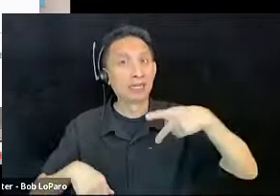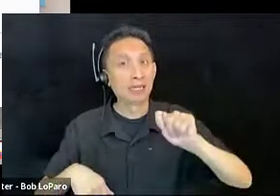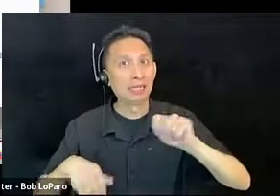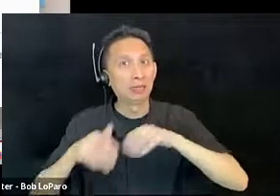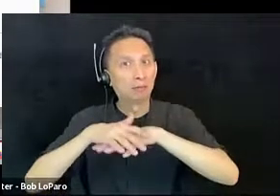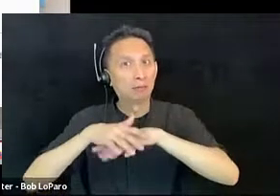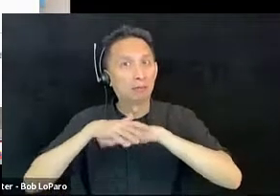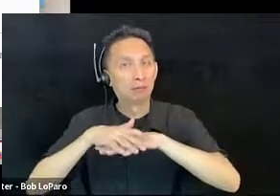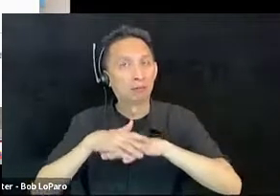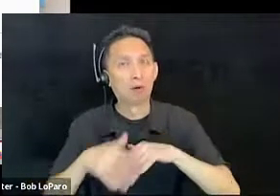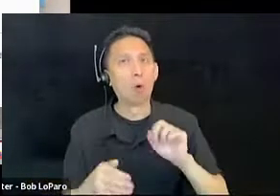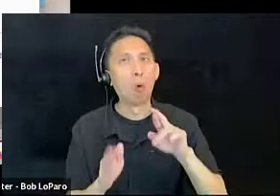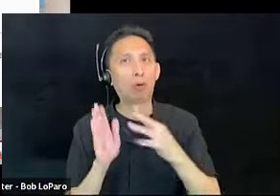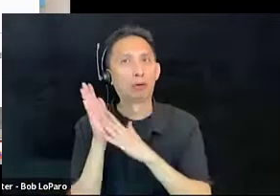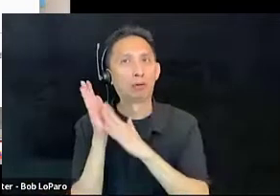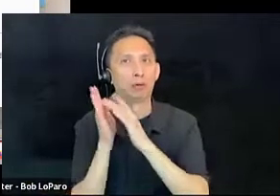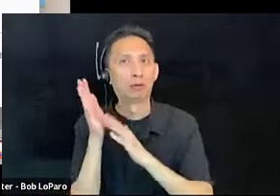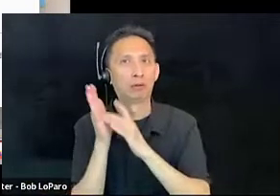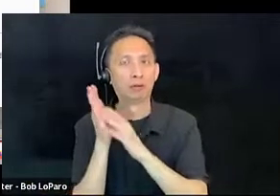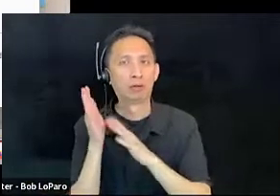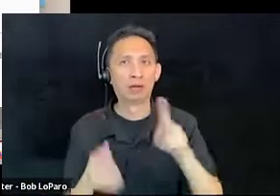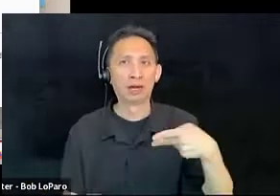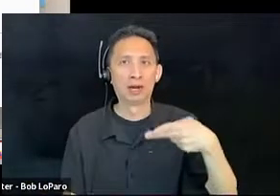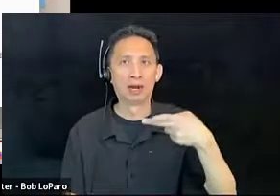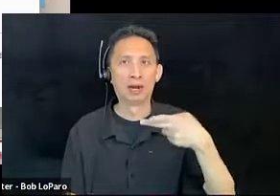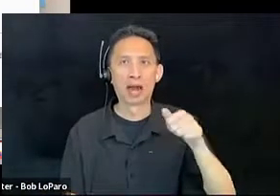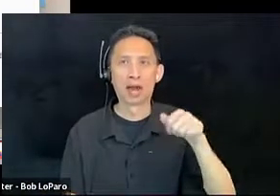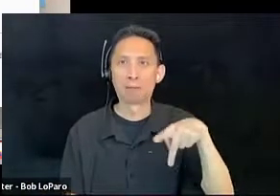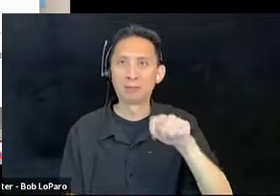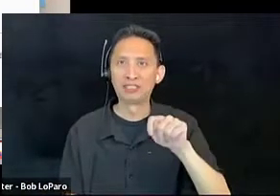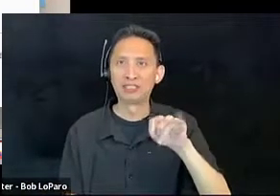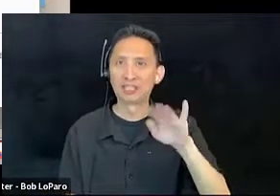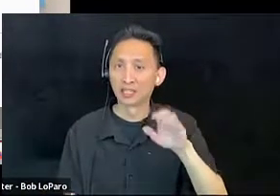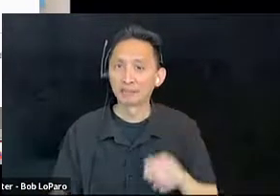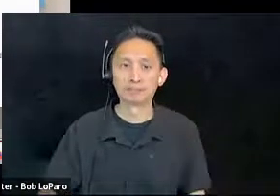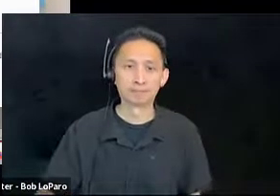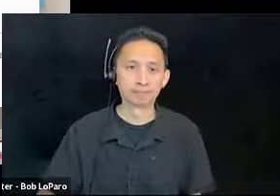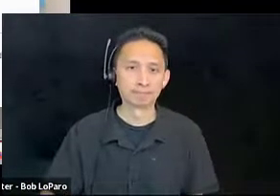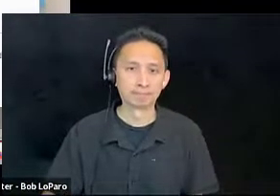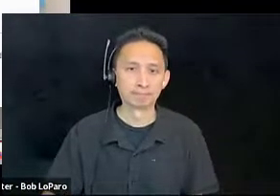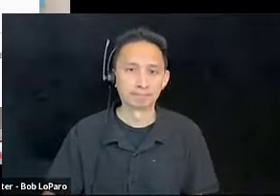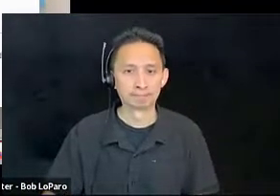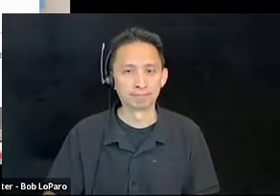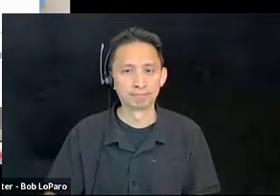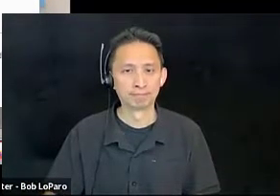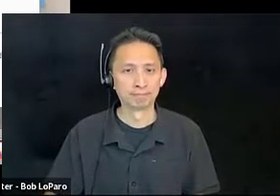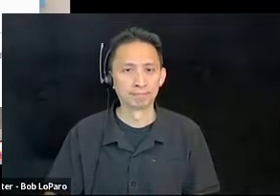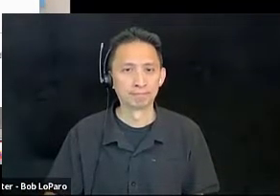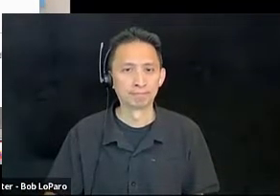Okay. Phase two early. Same thing. What you're gonna see is, as it goes on,